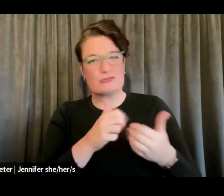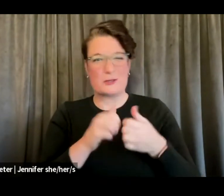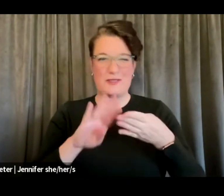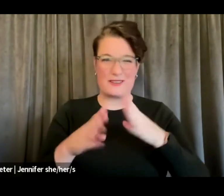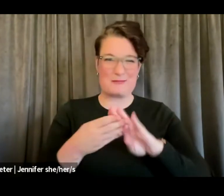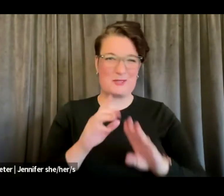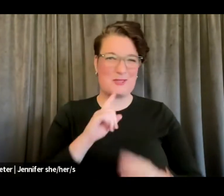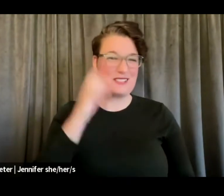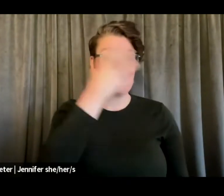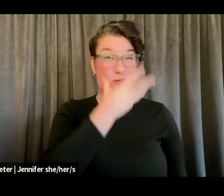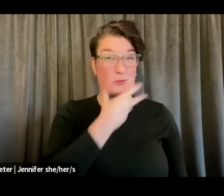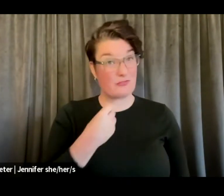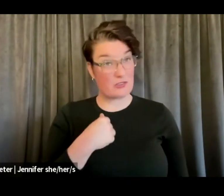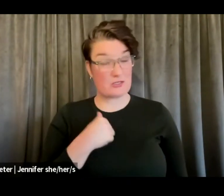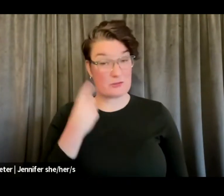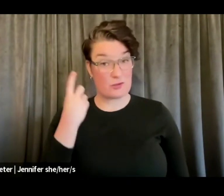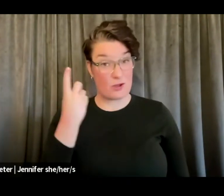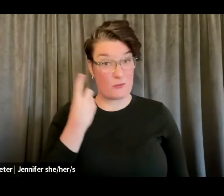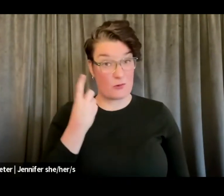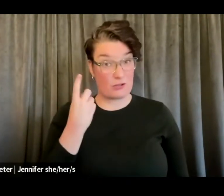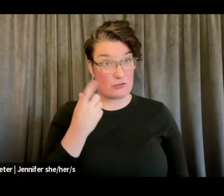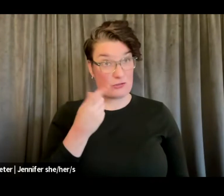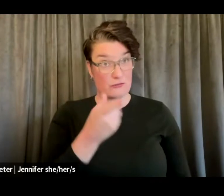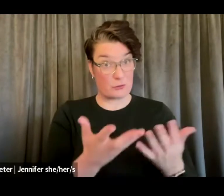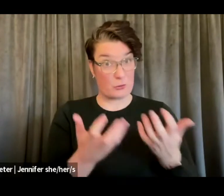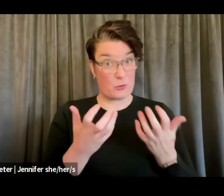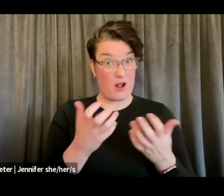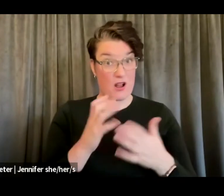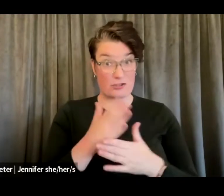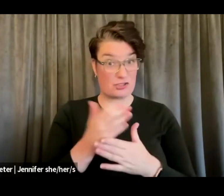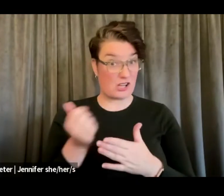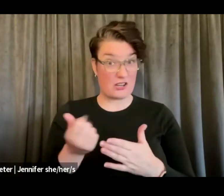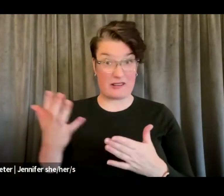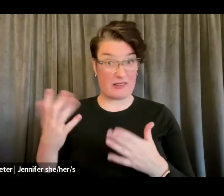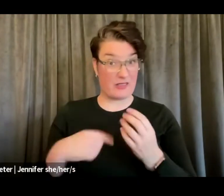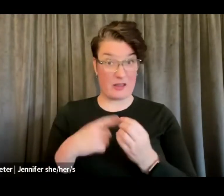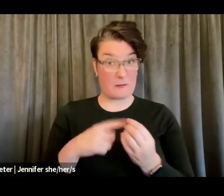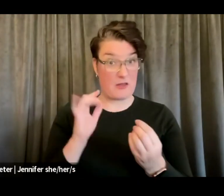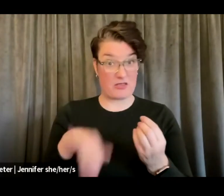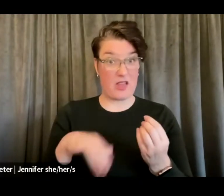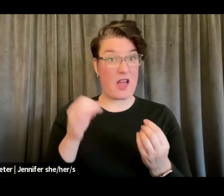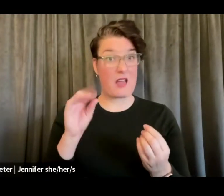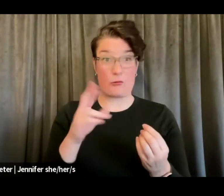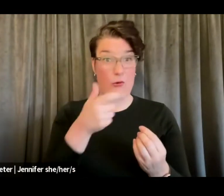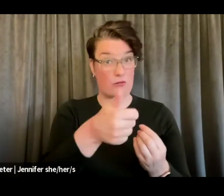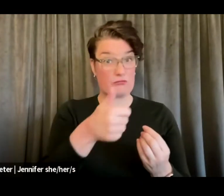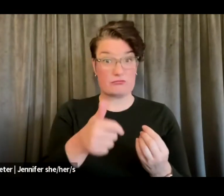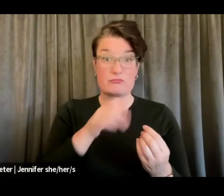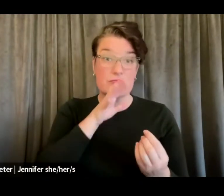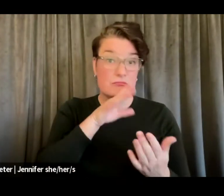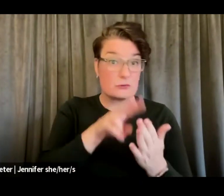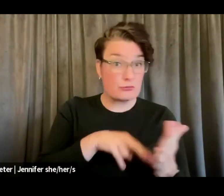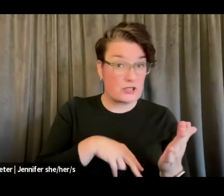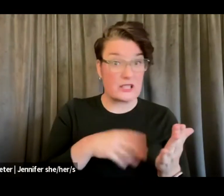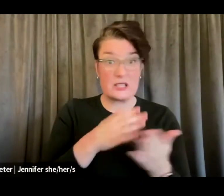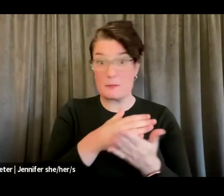And it's just really beautiful. And I'm wondering if you wanna share anything about the piece or if you would like to read something from it?